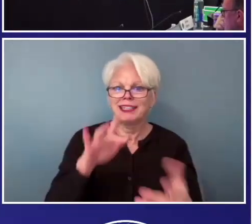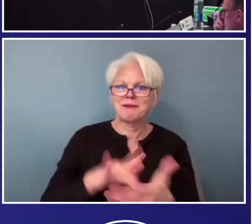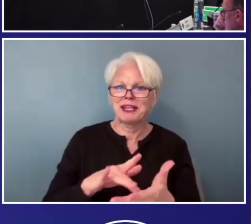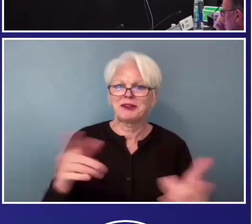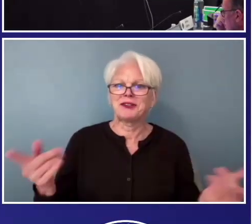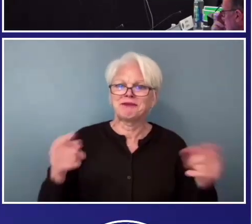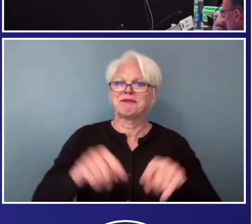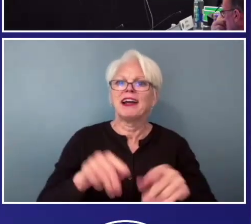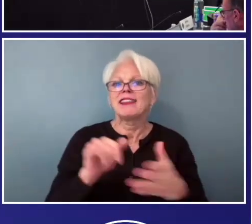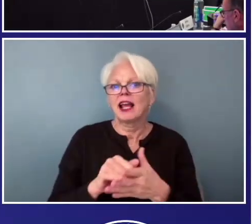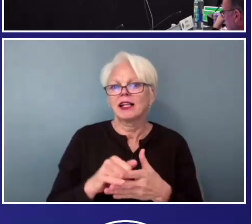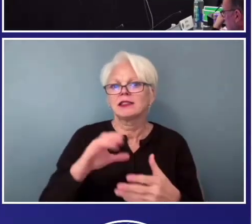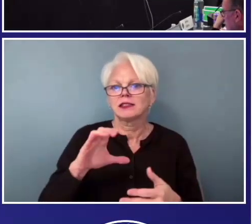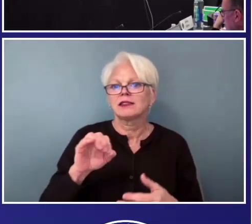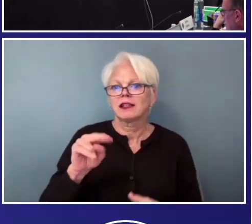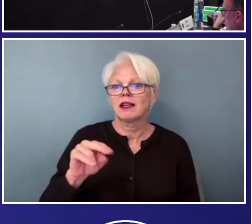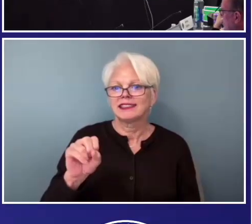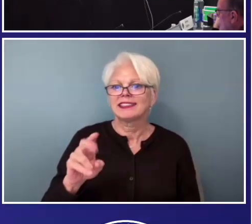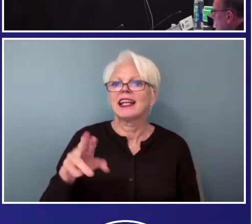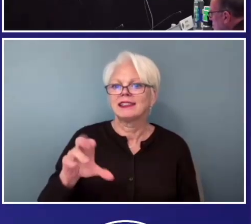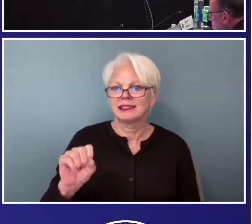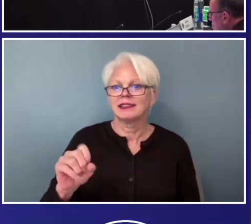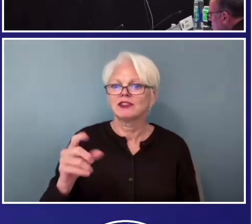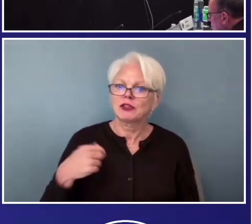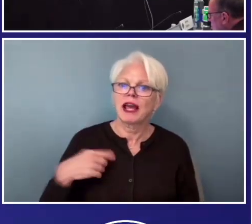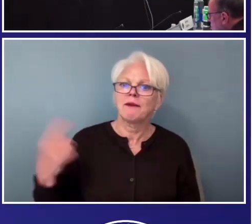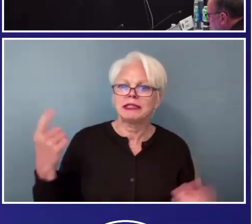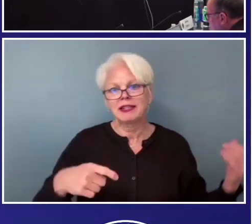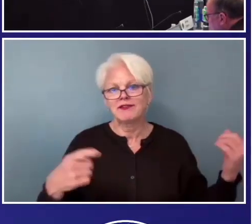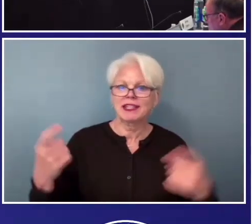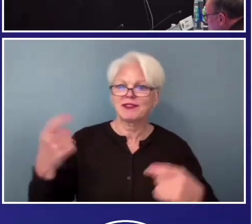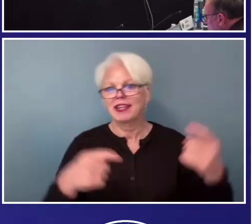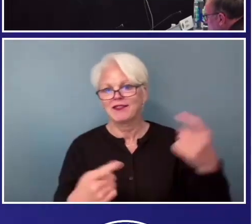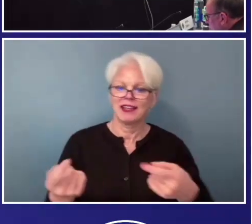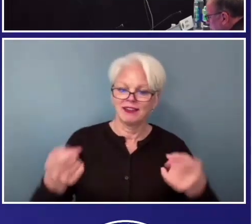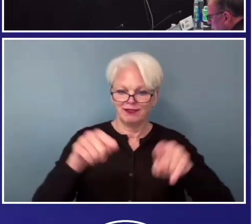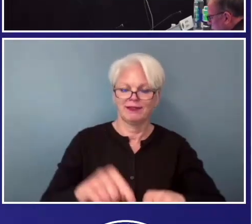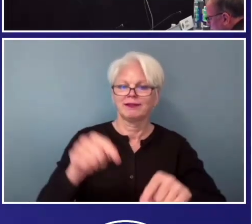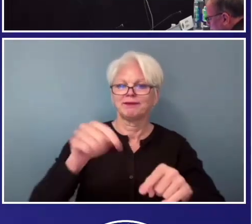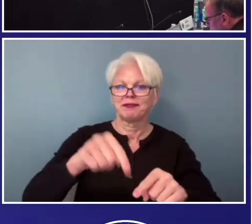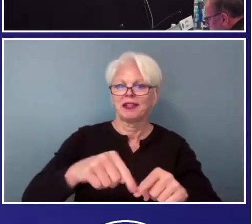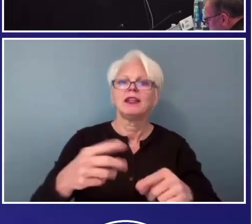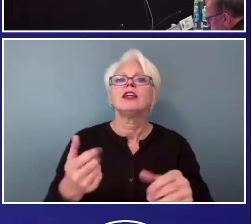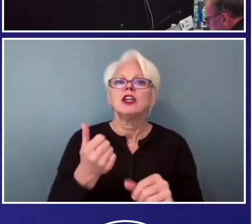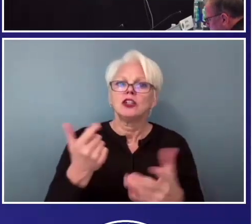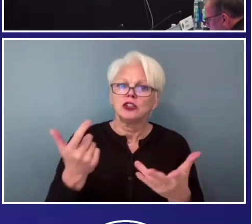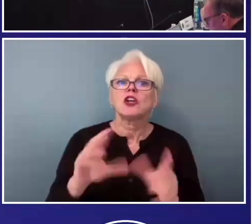is, is that everybody gives a little bit. And certainly, the Department has given a little bit in its proposal.